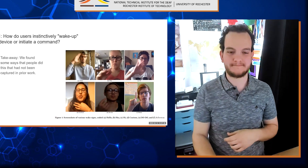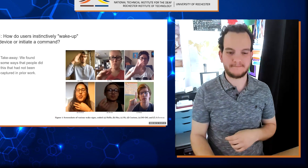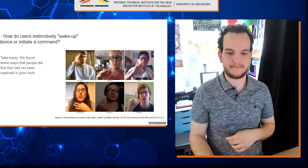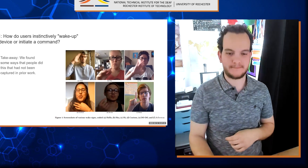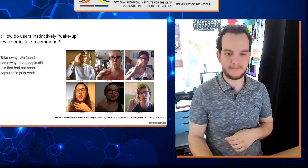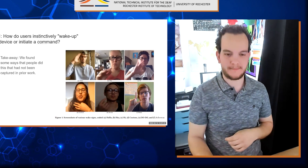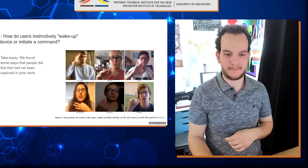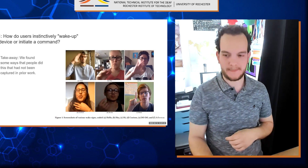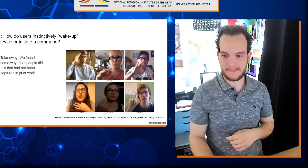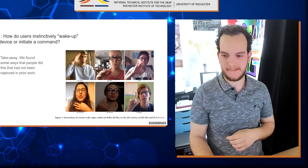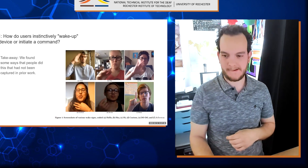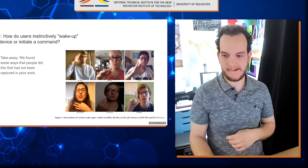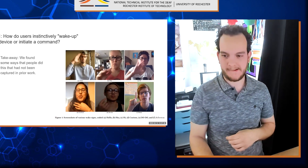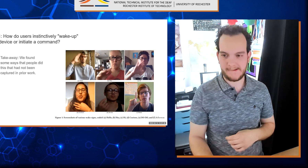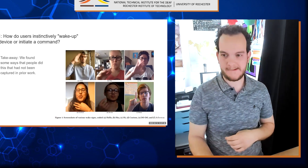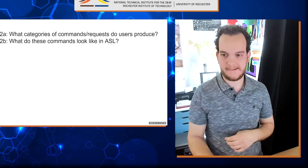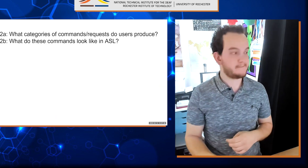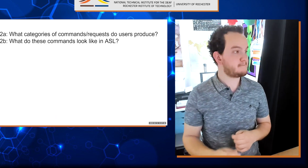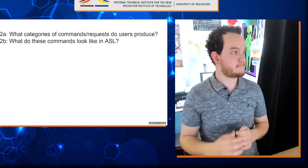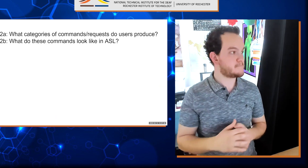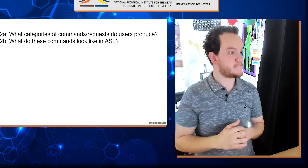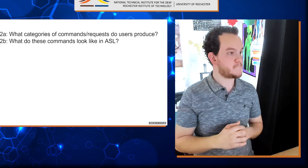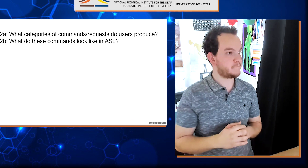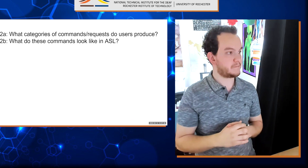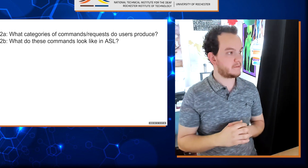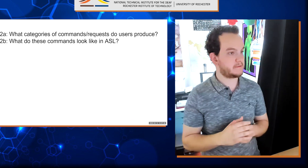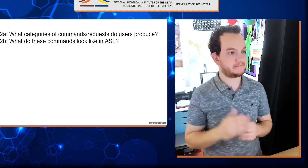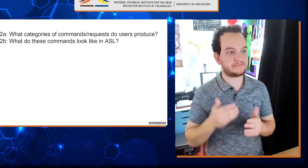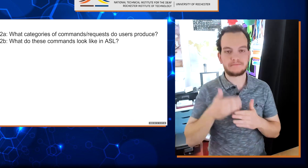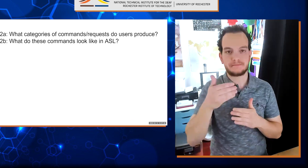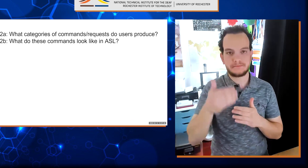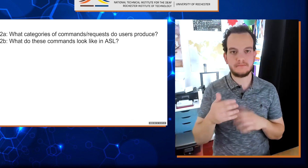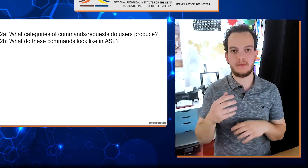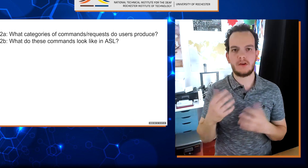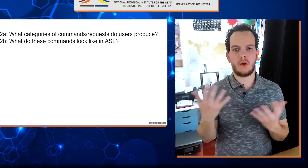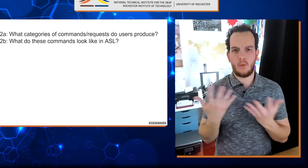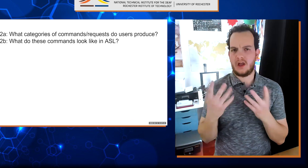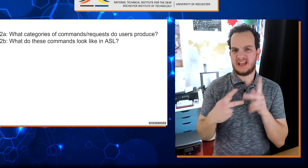could use this information to help them with the development.